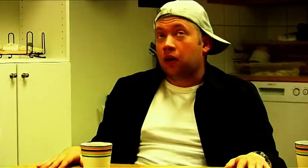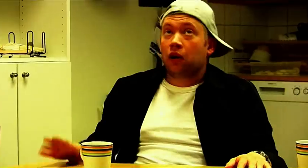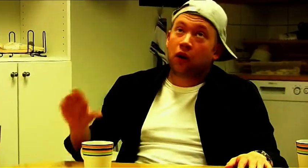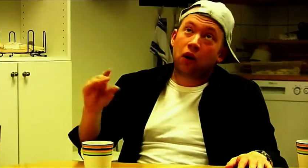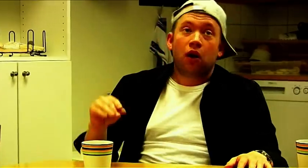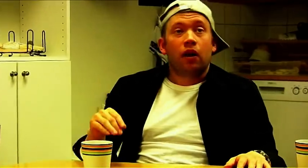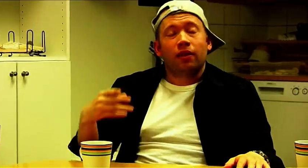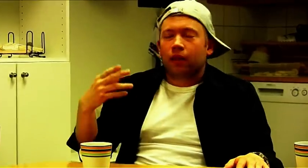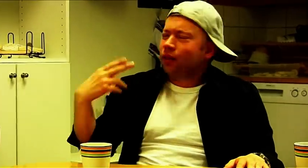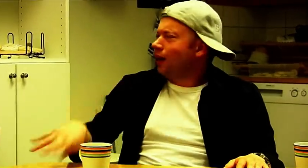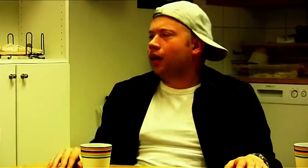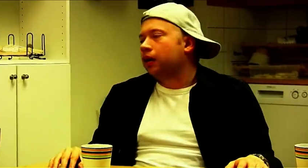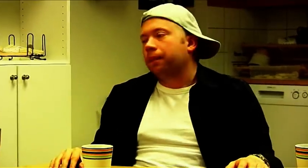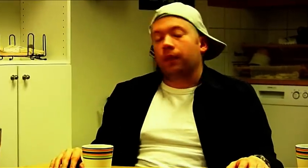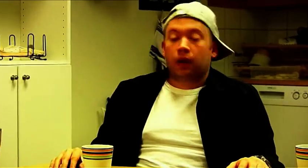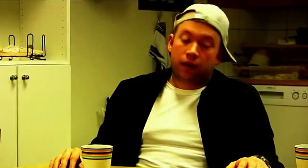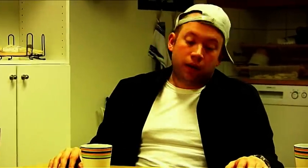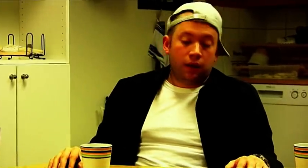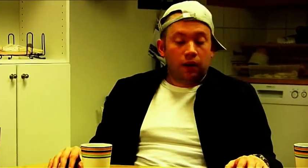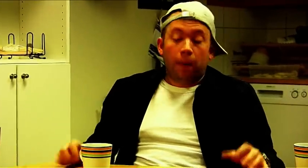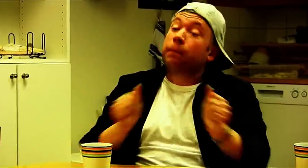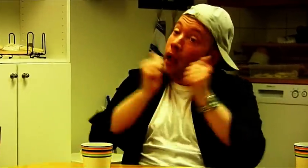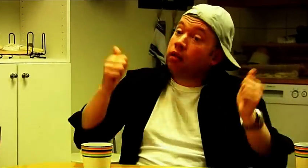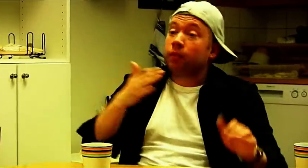Yes... No. But really, we had problems-